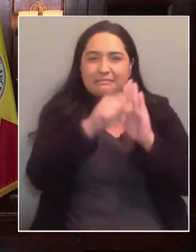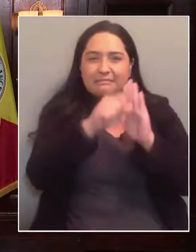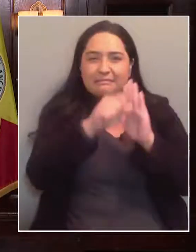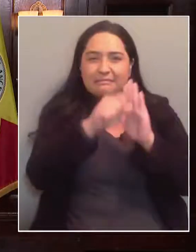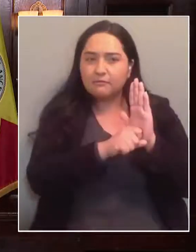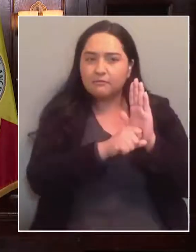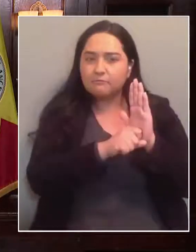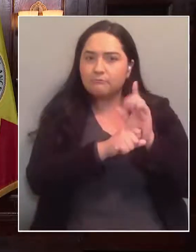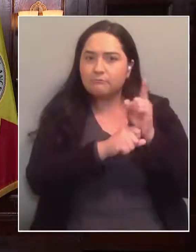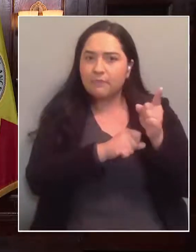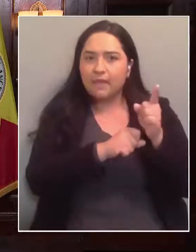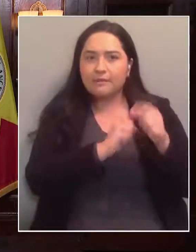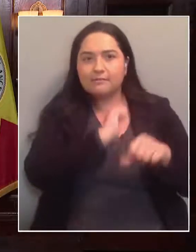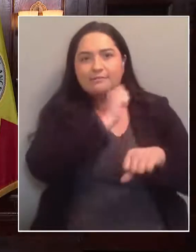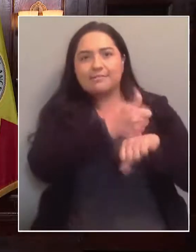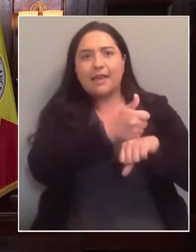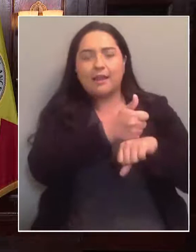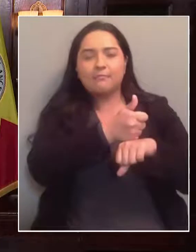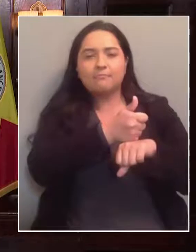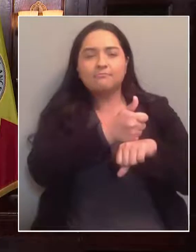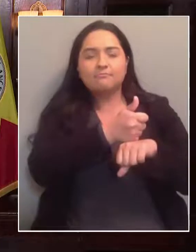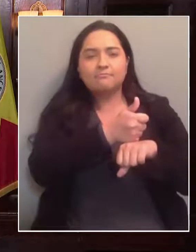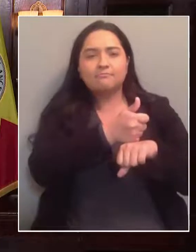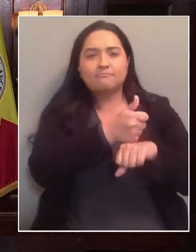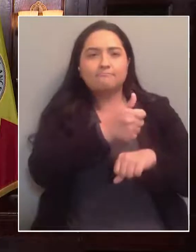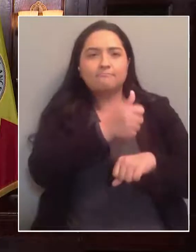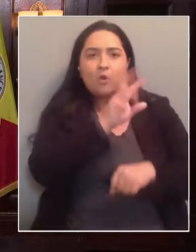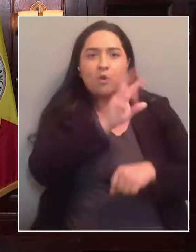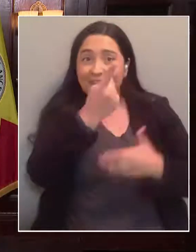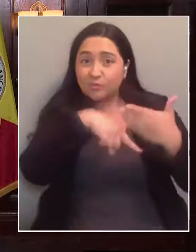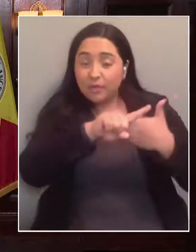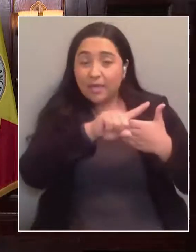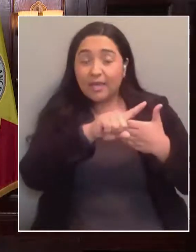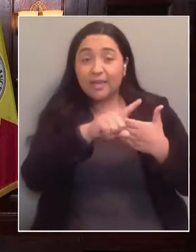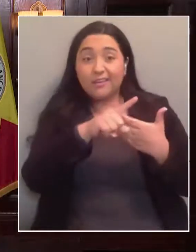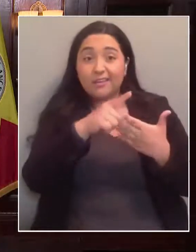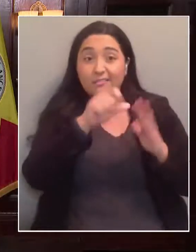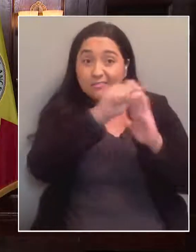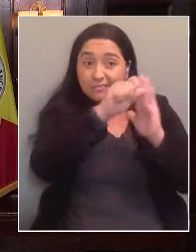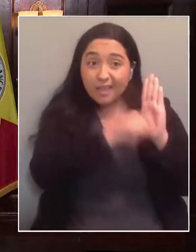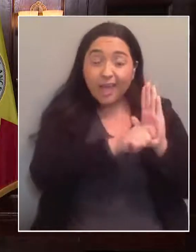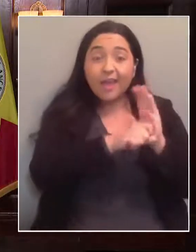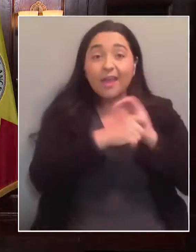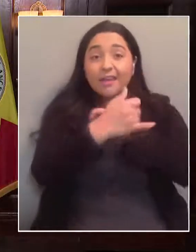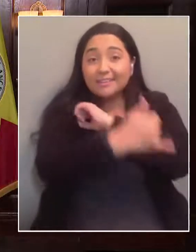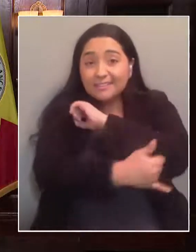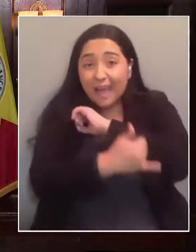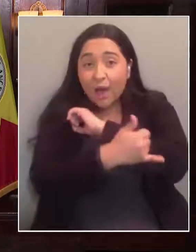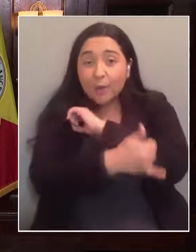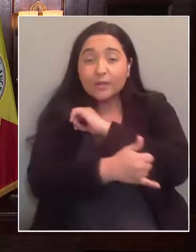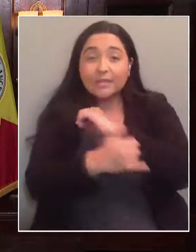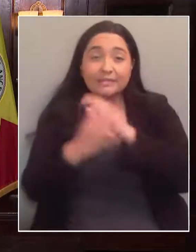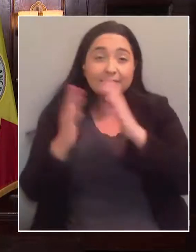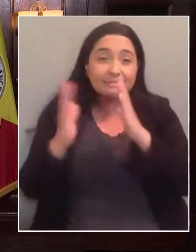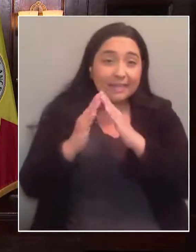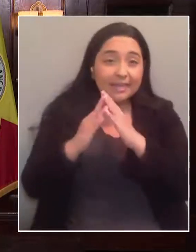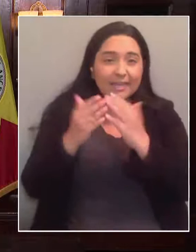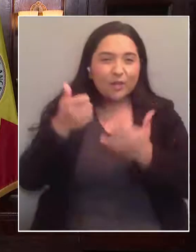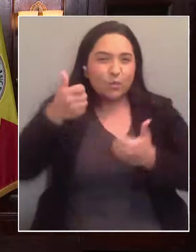IS THAT GOING TO COME FROM THE STATE? SHOULD THEY RELY ON THE COUNTY OR THEIR PHYSICAL?